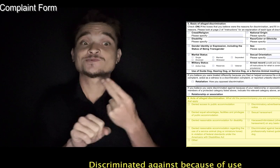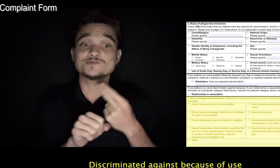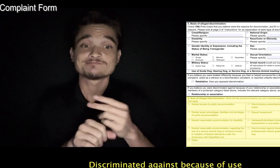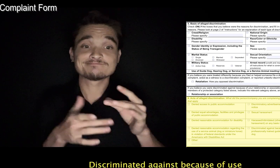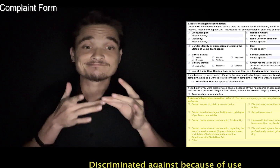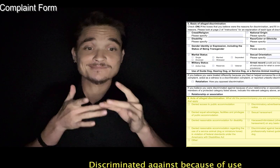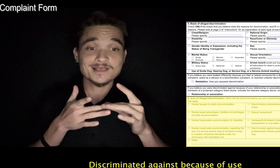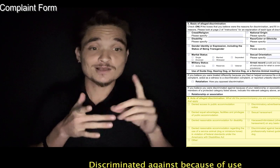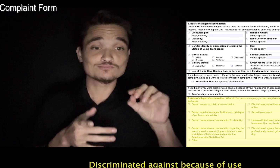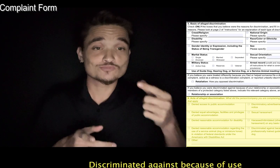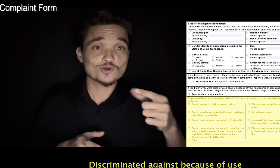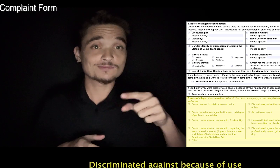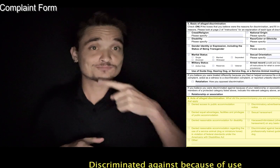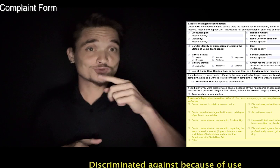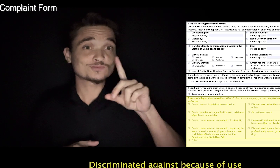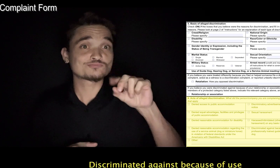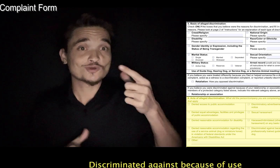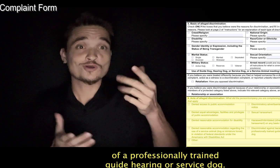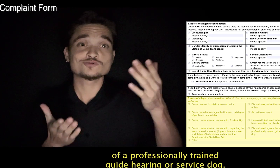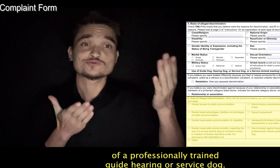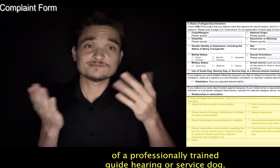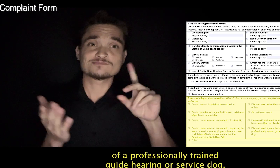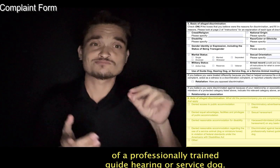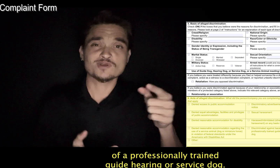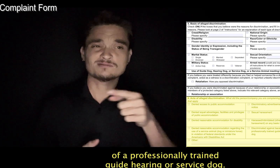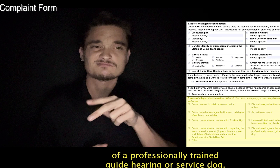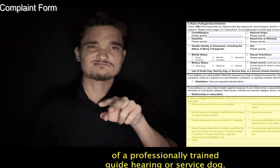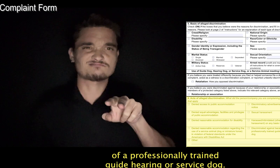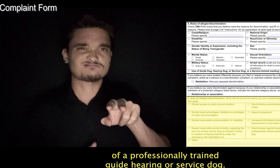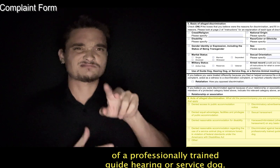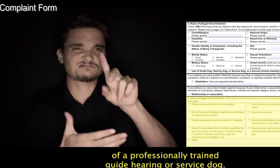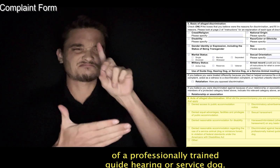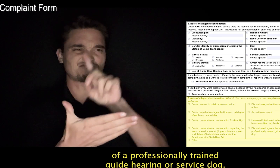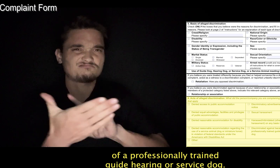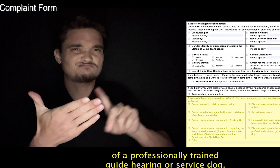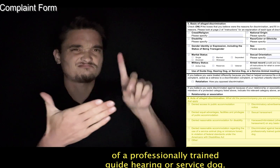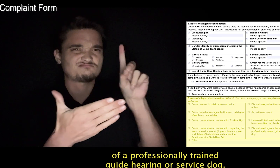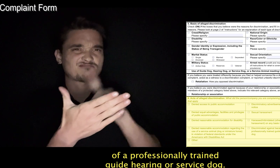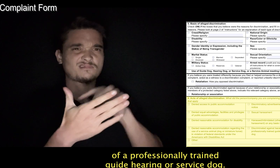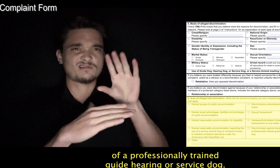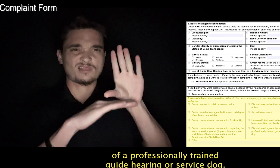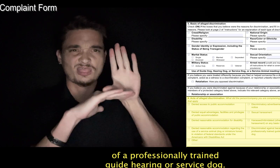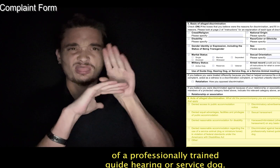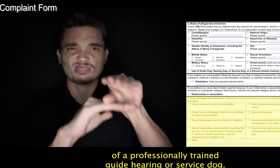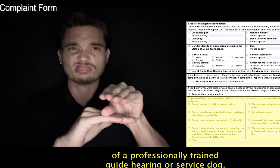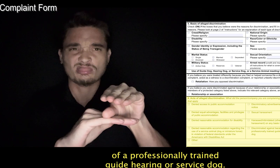Discriminated against because of use of a professionally trained guide hearing or service dog.